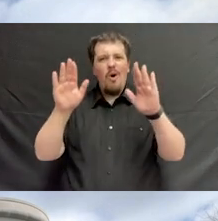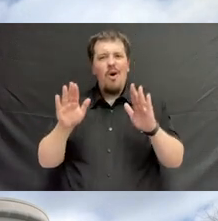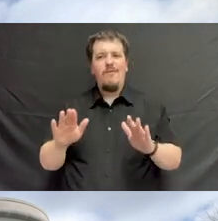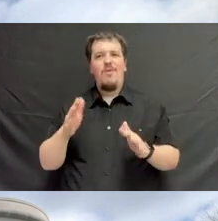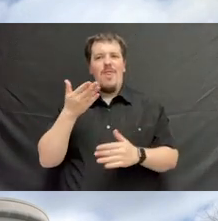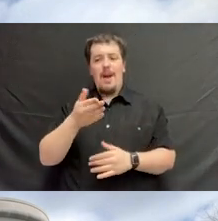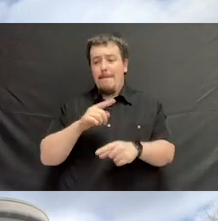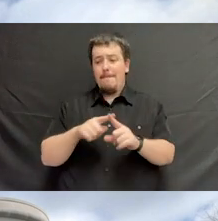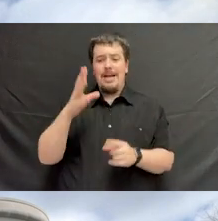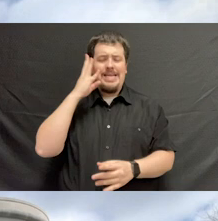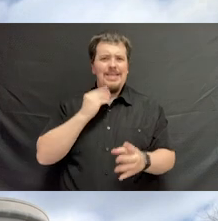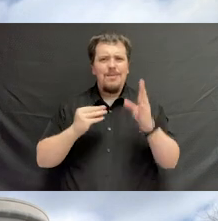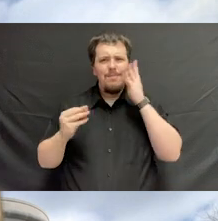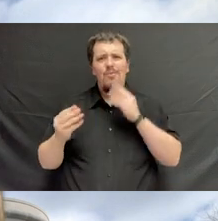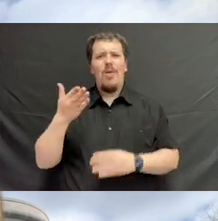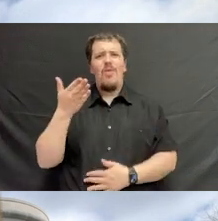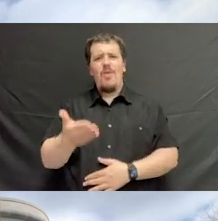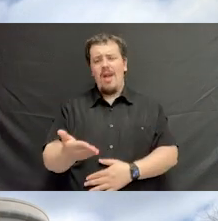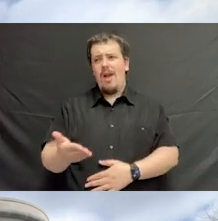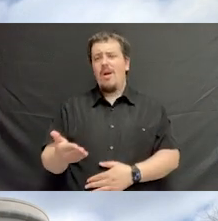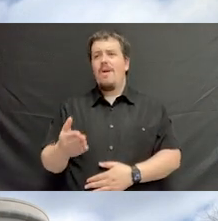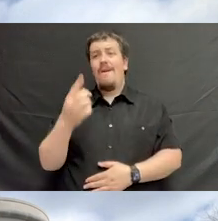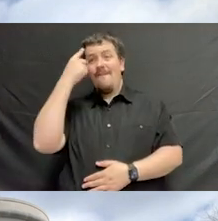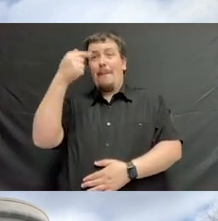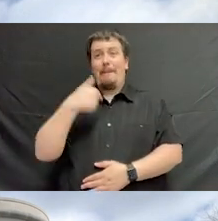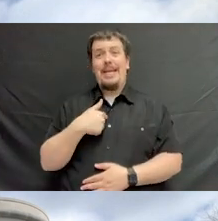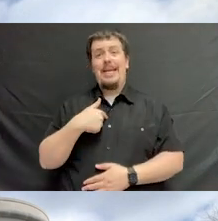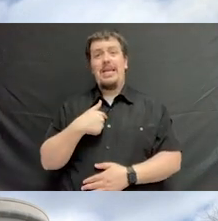But the experience for me coming together